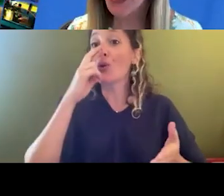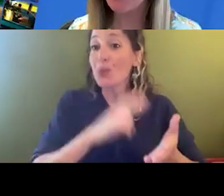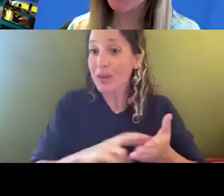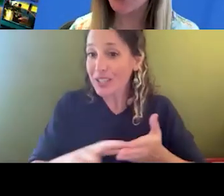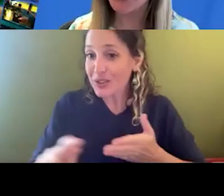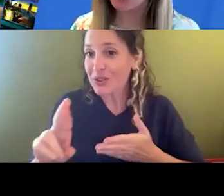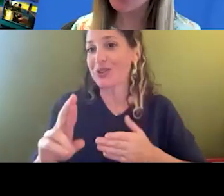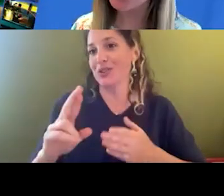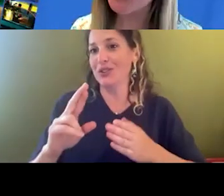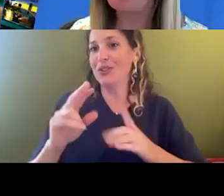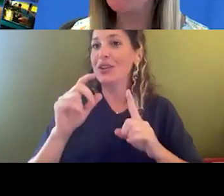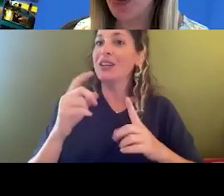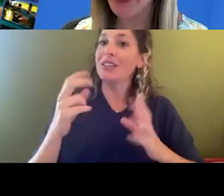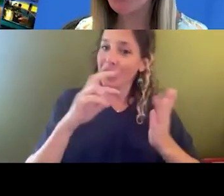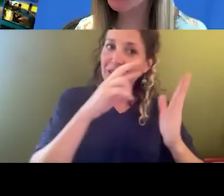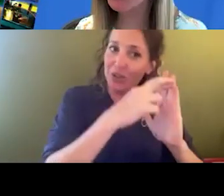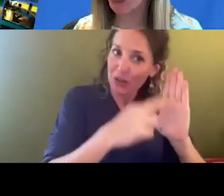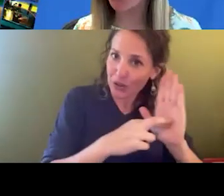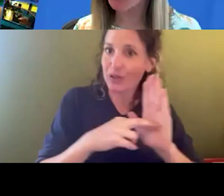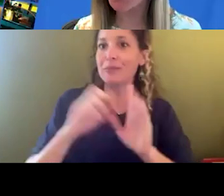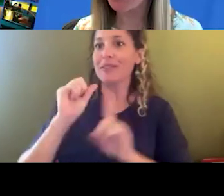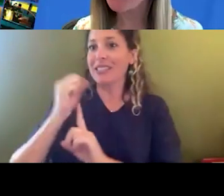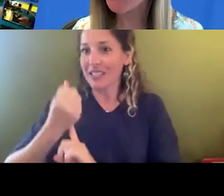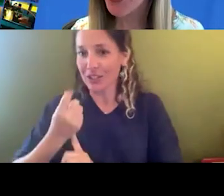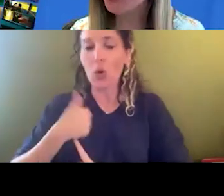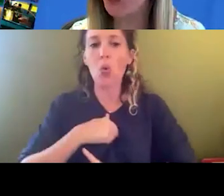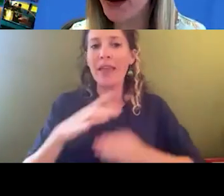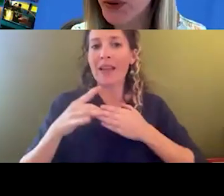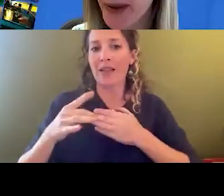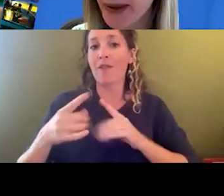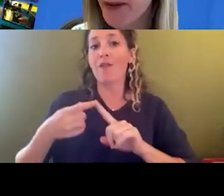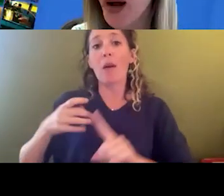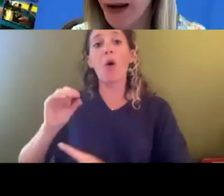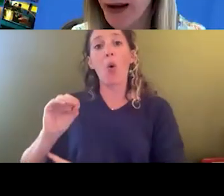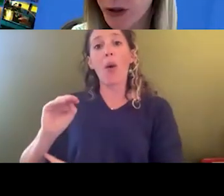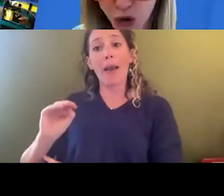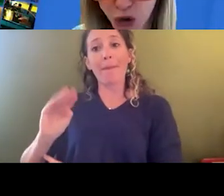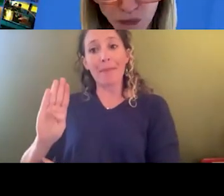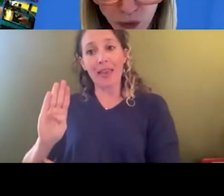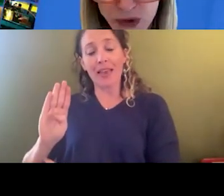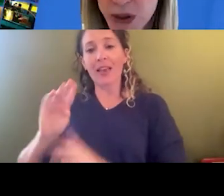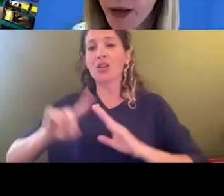When we received this guidance from OMB to implement by October 1st,